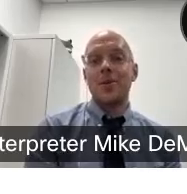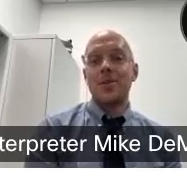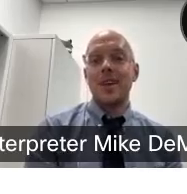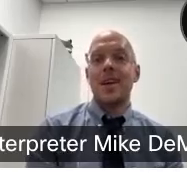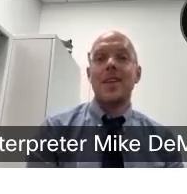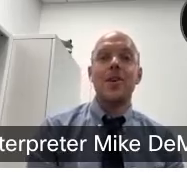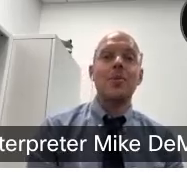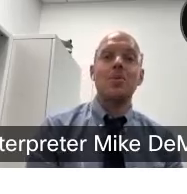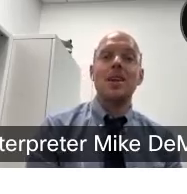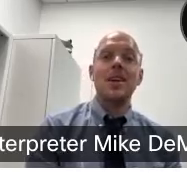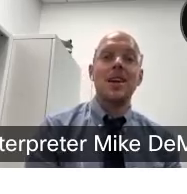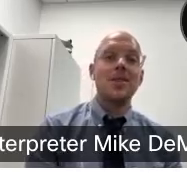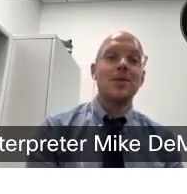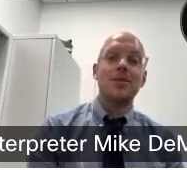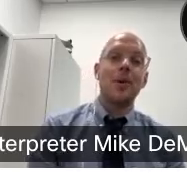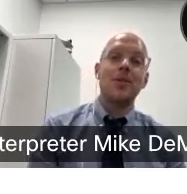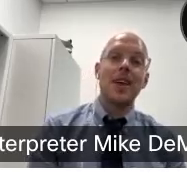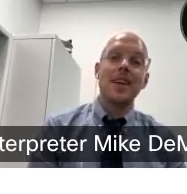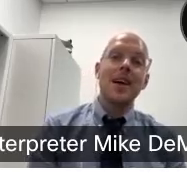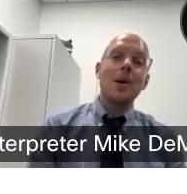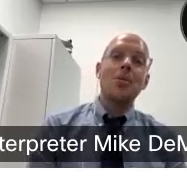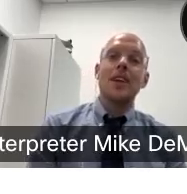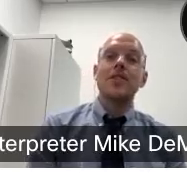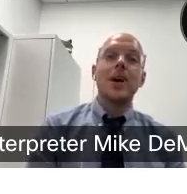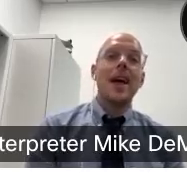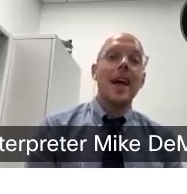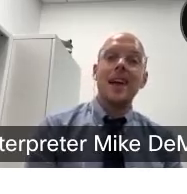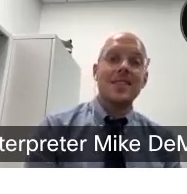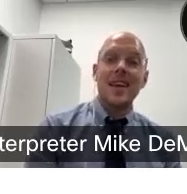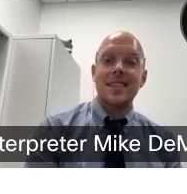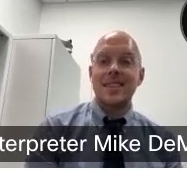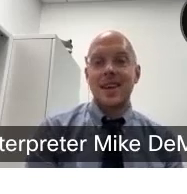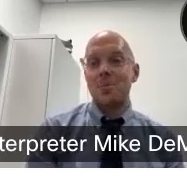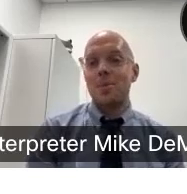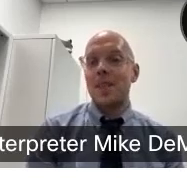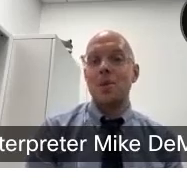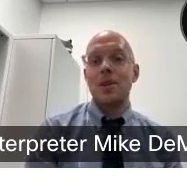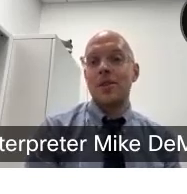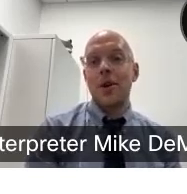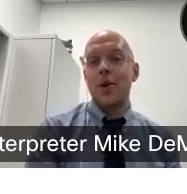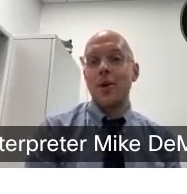There may be, certain phones that plug into a handset that might be in the middle of your home.